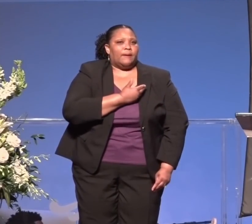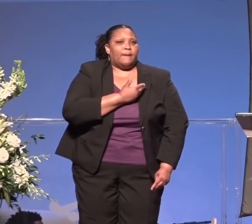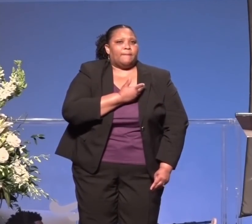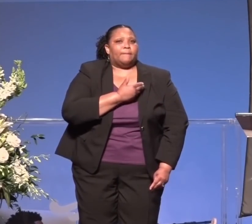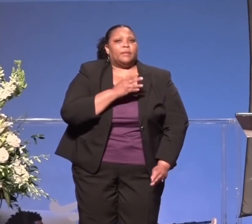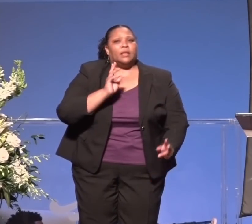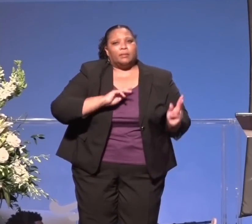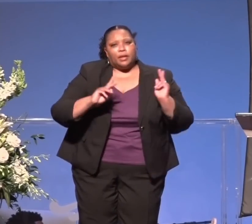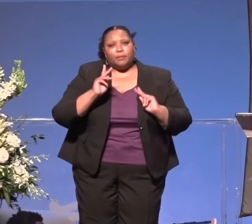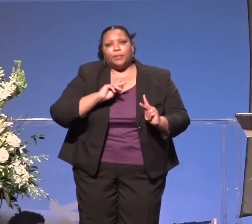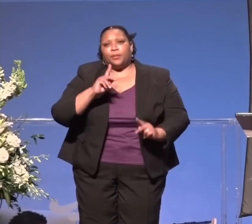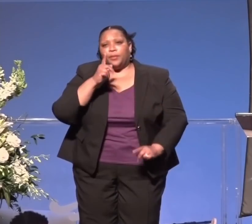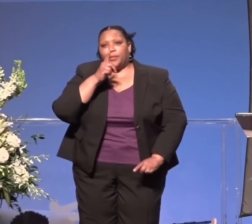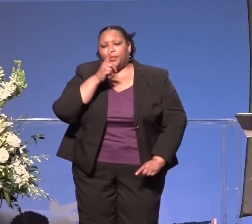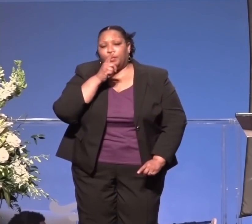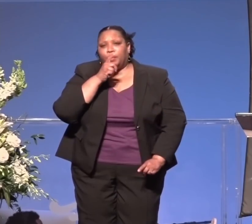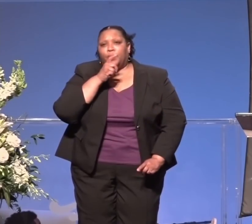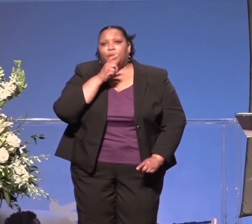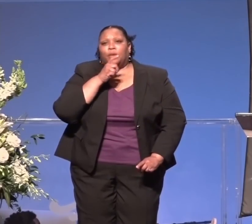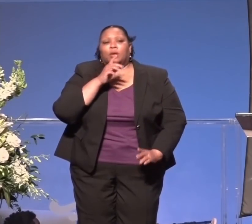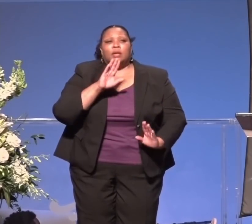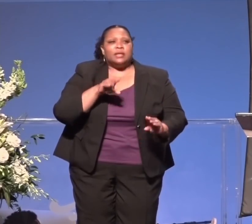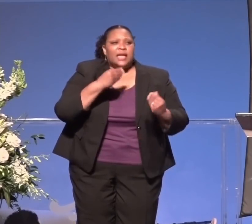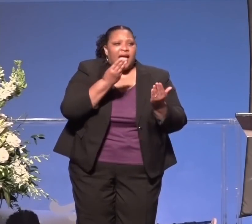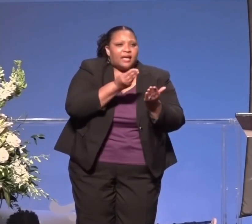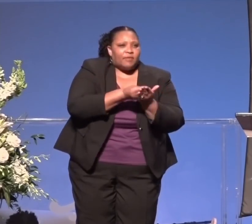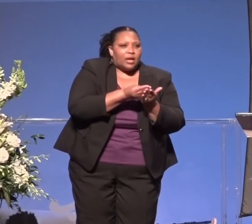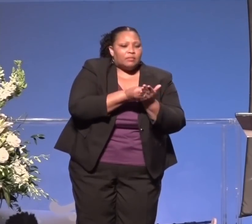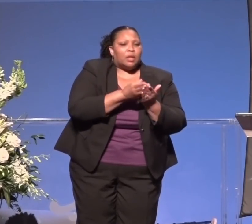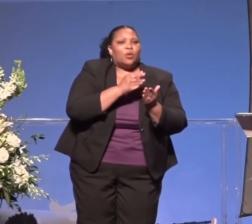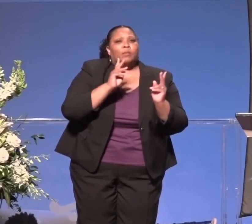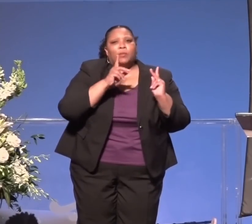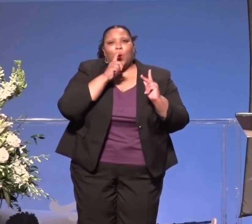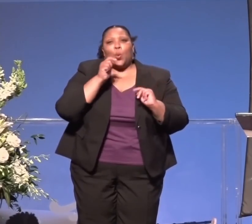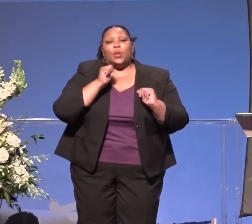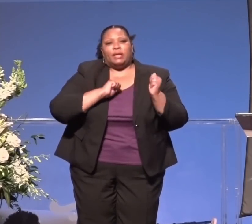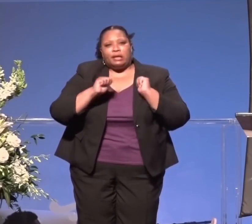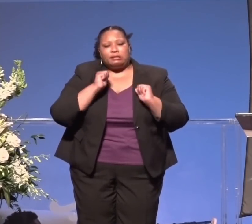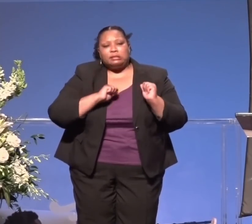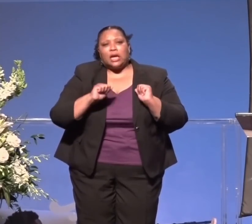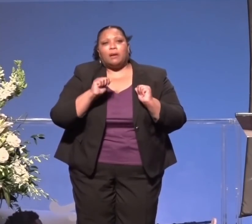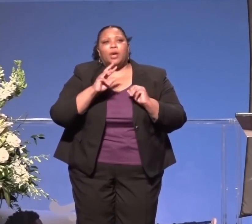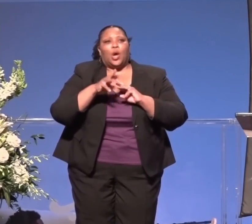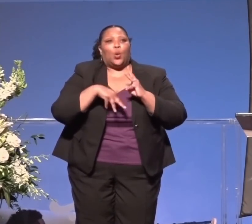CERTAINLY WE THANK, AGAIN, THOSE